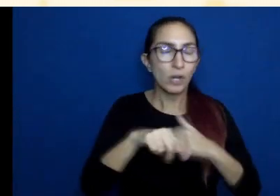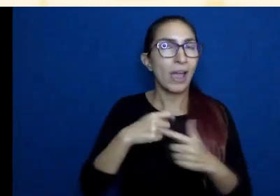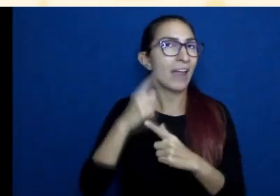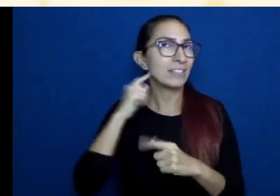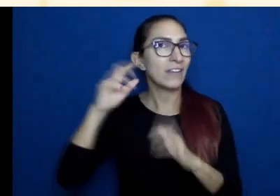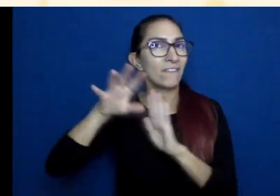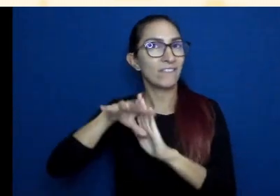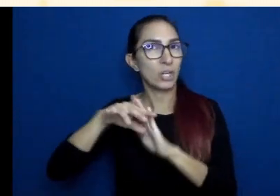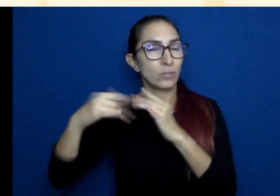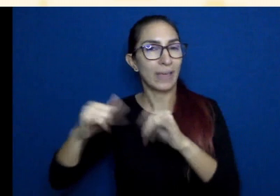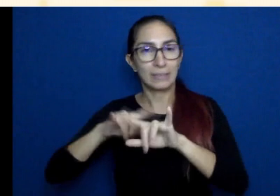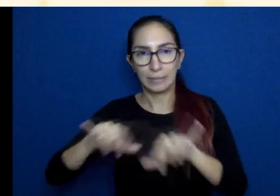and while the video is speaking to you as well.